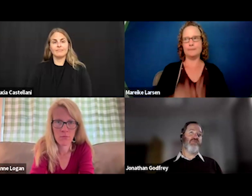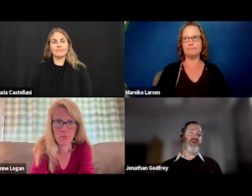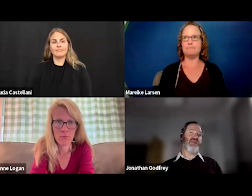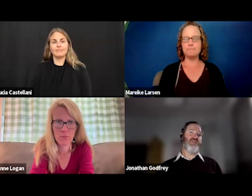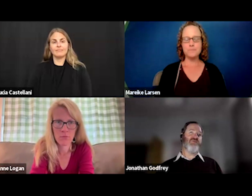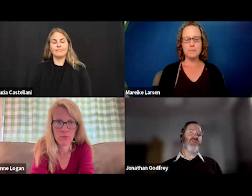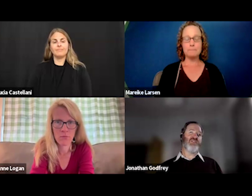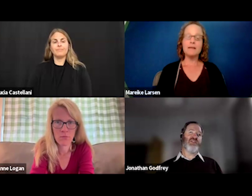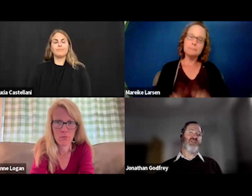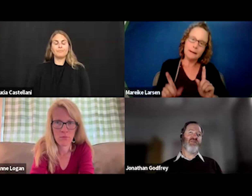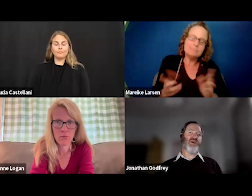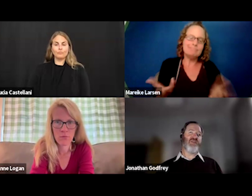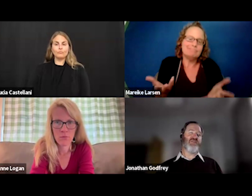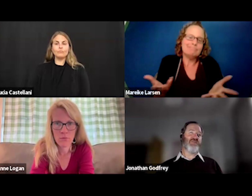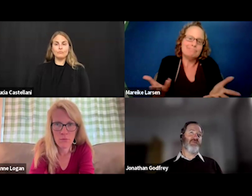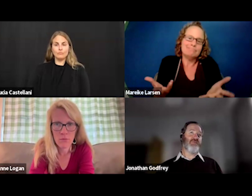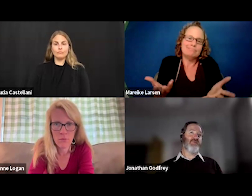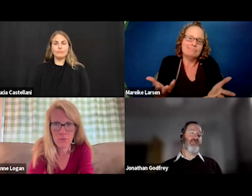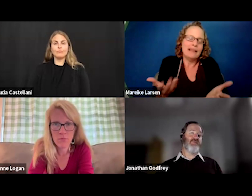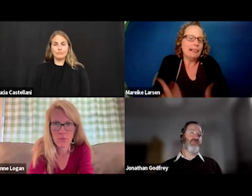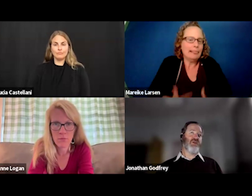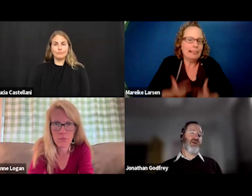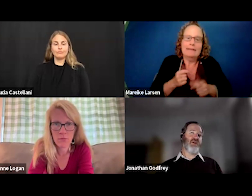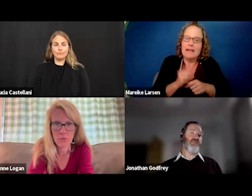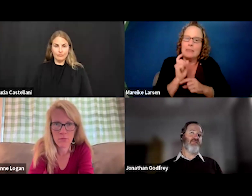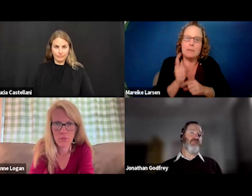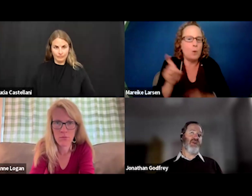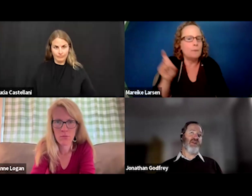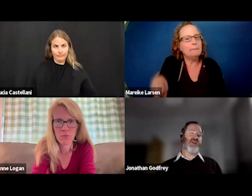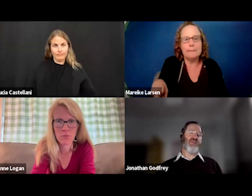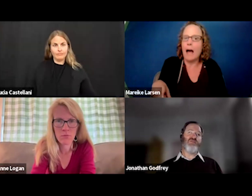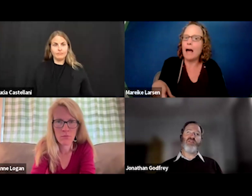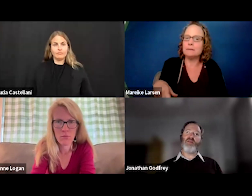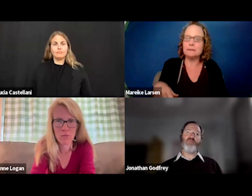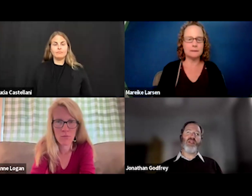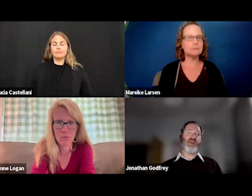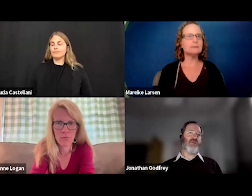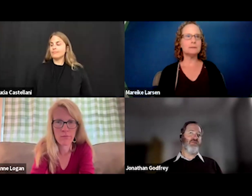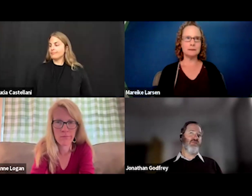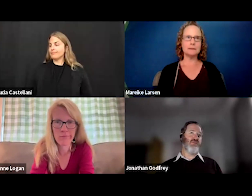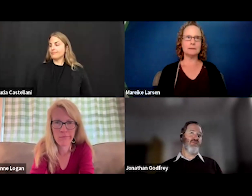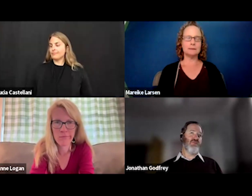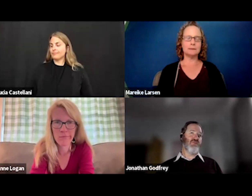But you've got to live in the moment